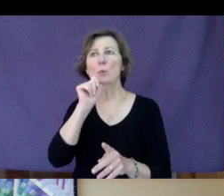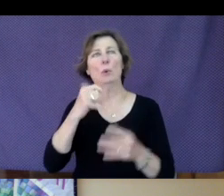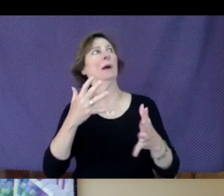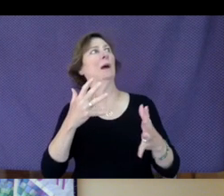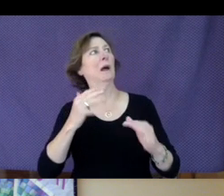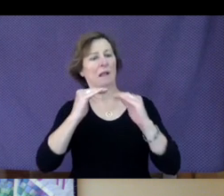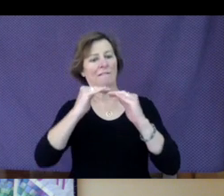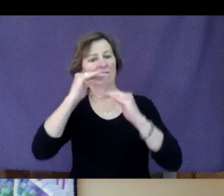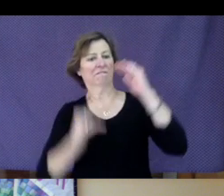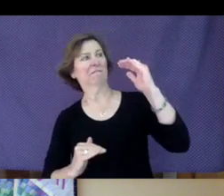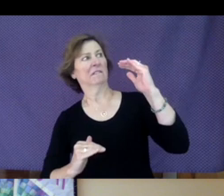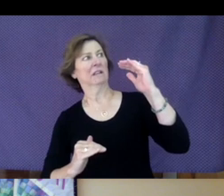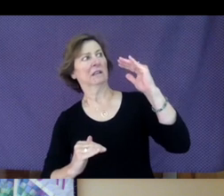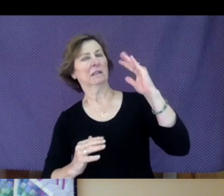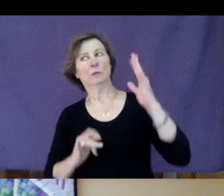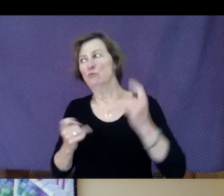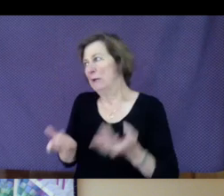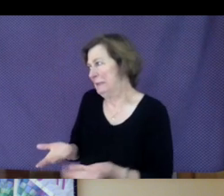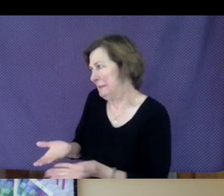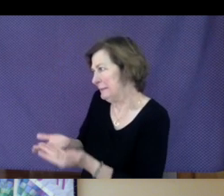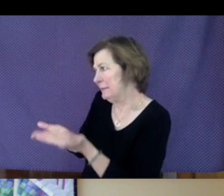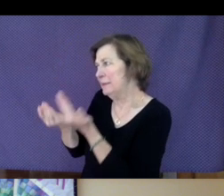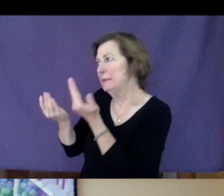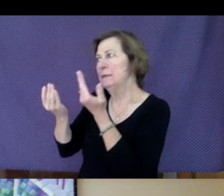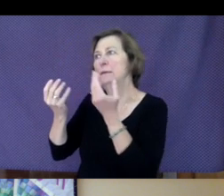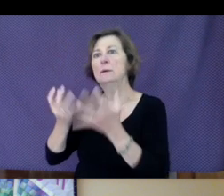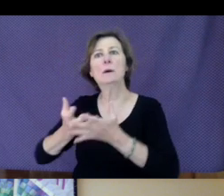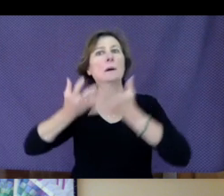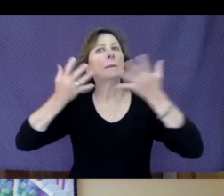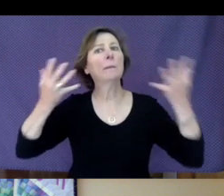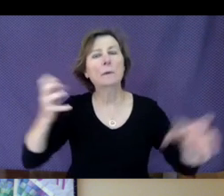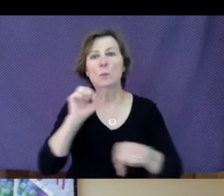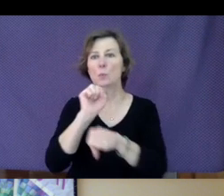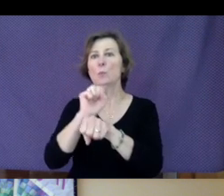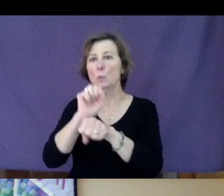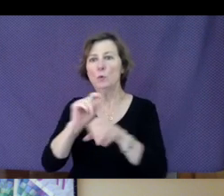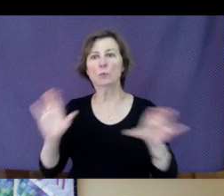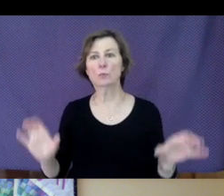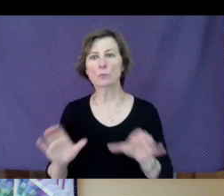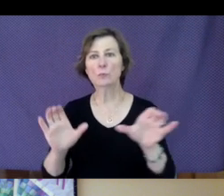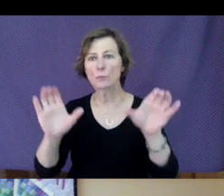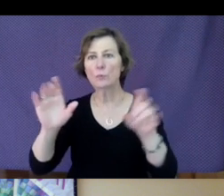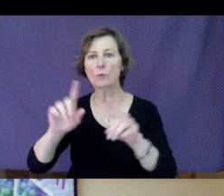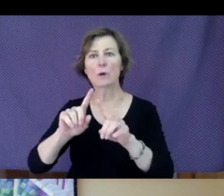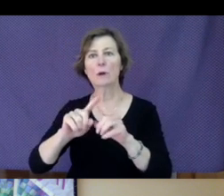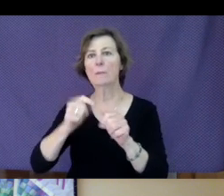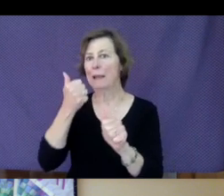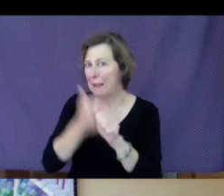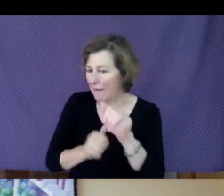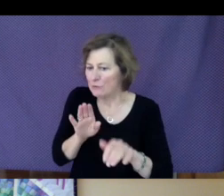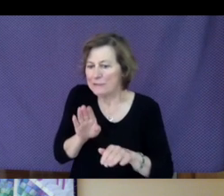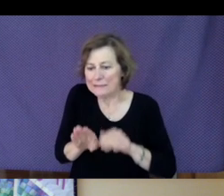There is so much work to be done but every step counts No matter how small